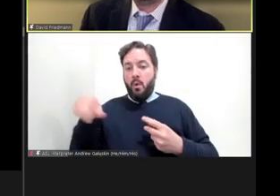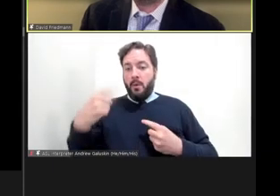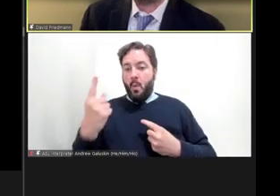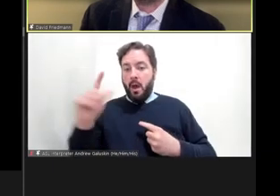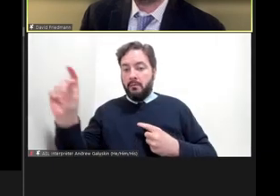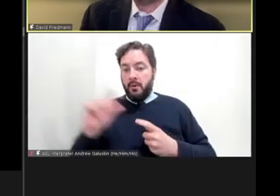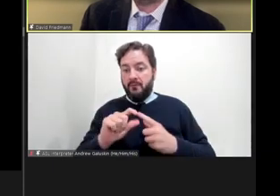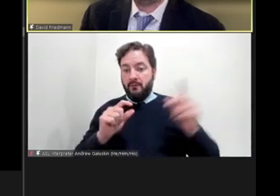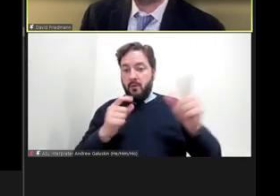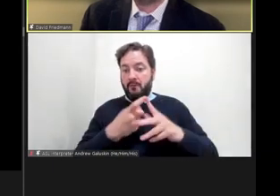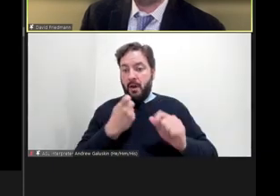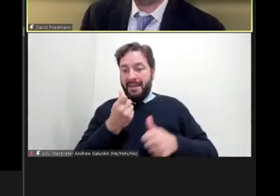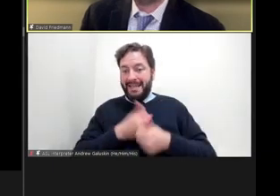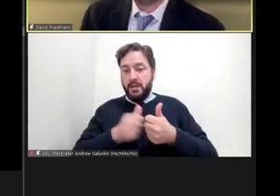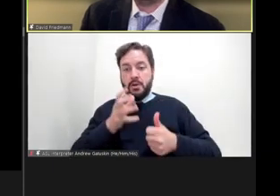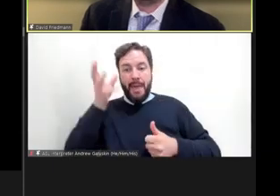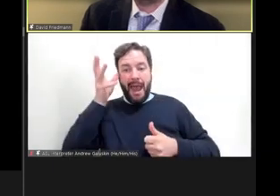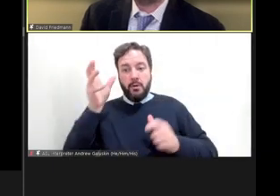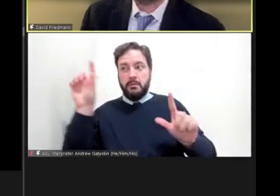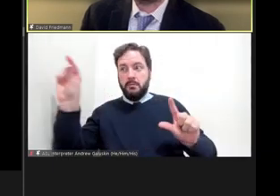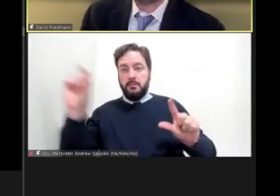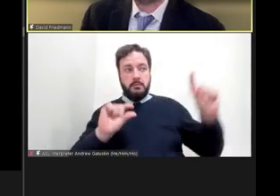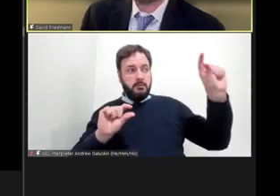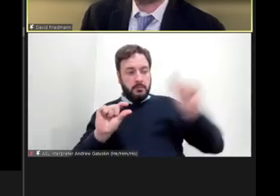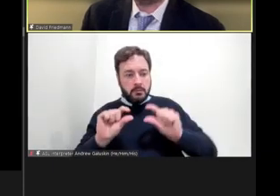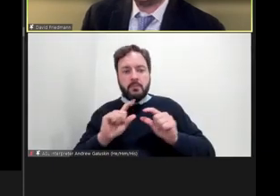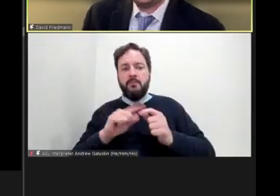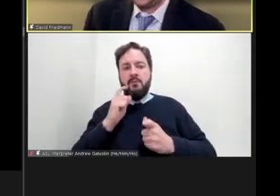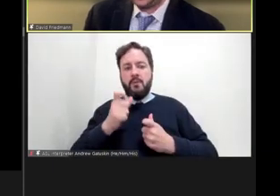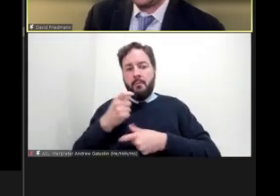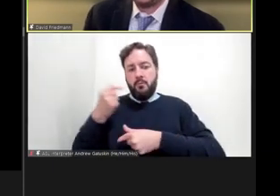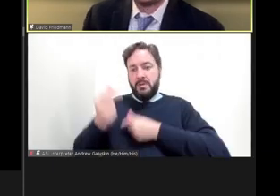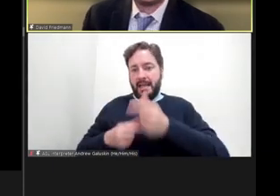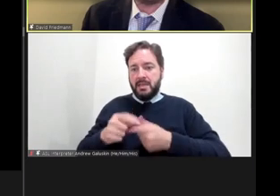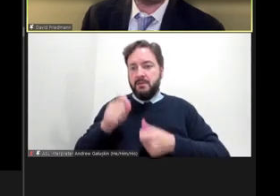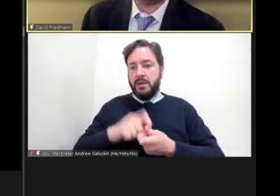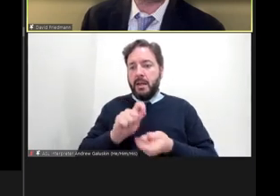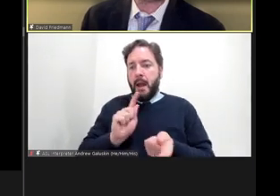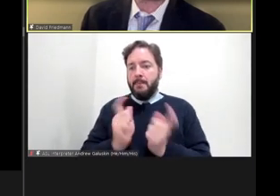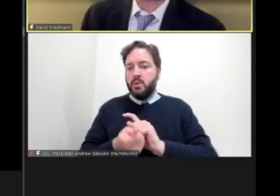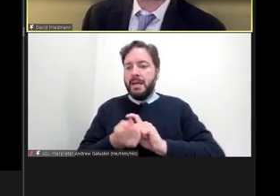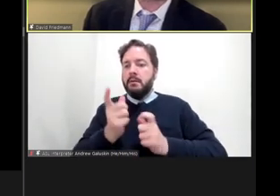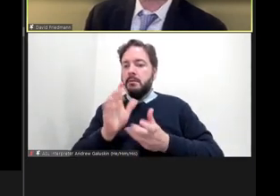And for recessive genes, the child needs to receive a mutated copy from each parent.